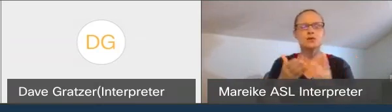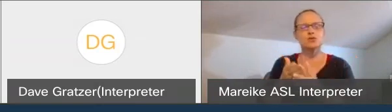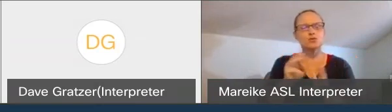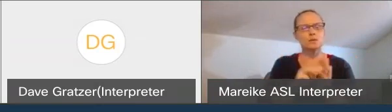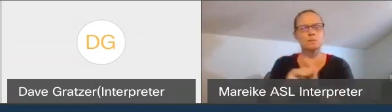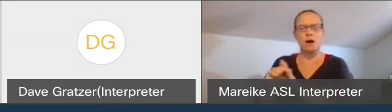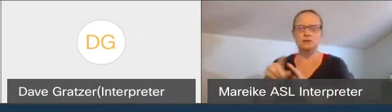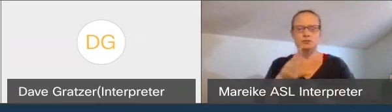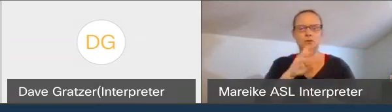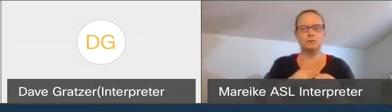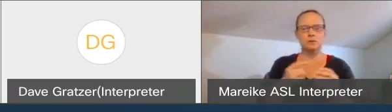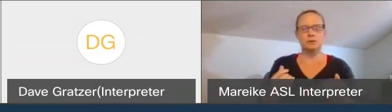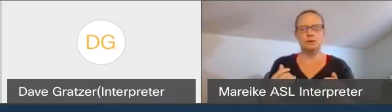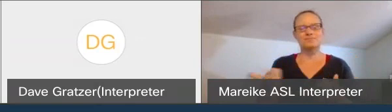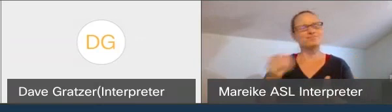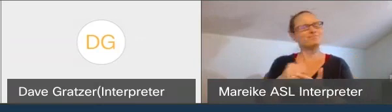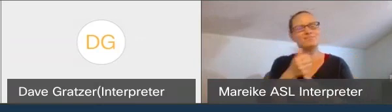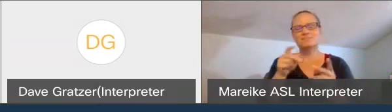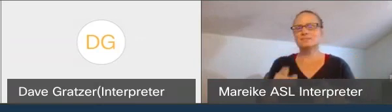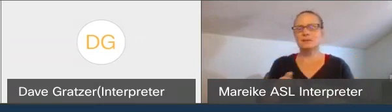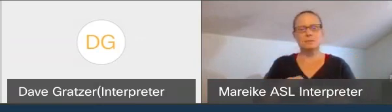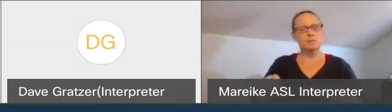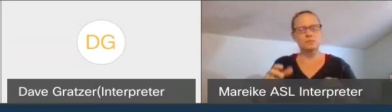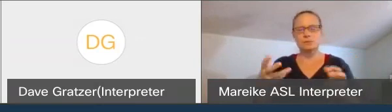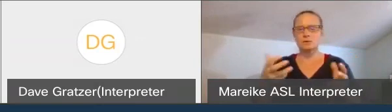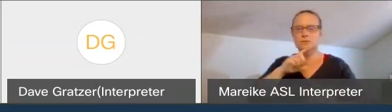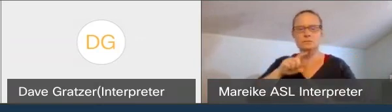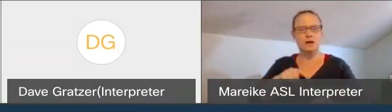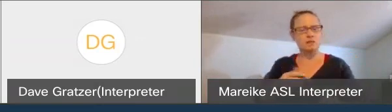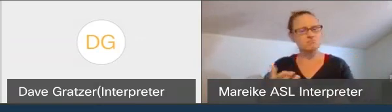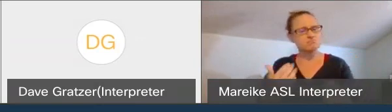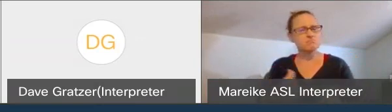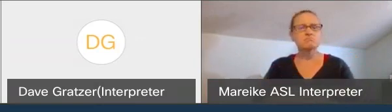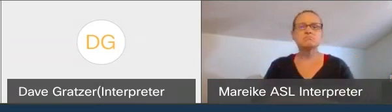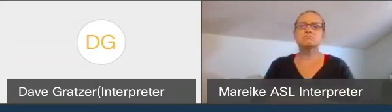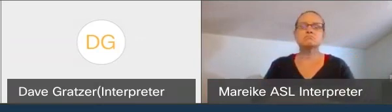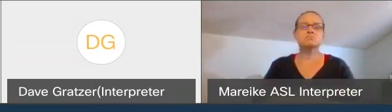And so again, anyone on the panel who would like to respond? Uh, the floor is yours.